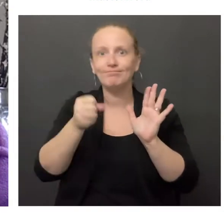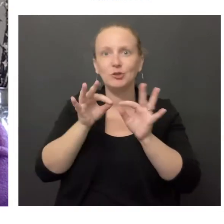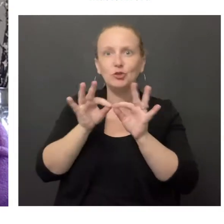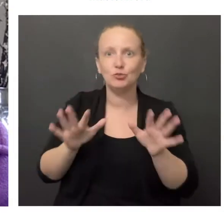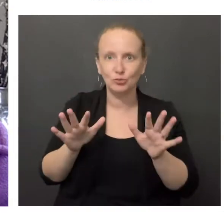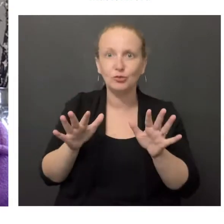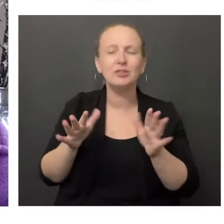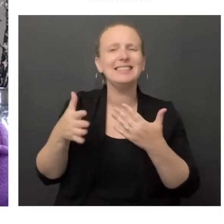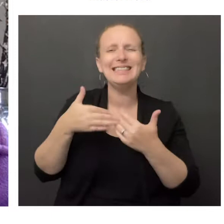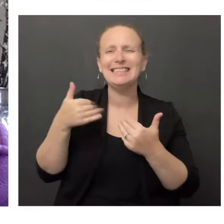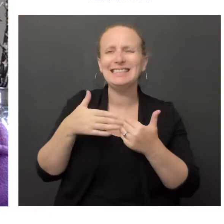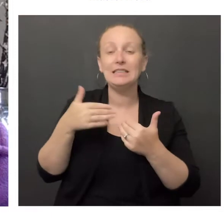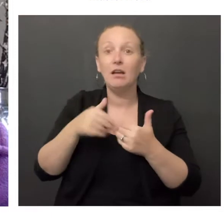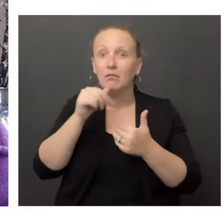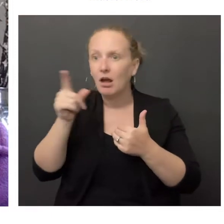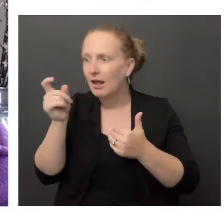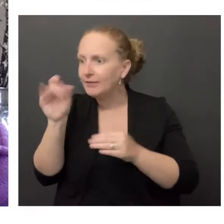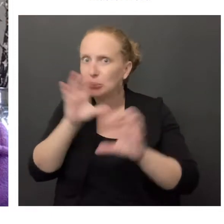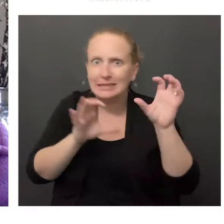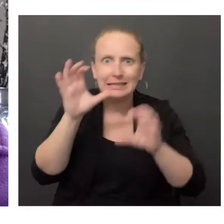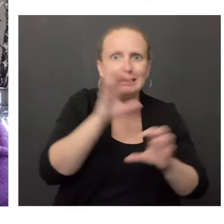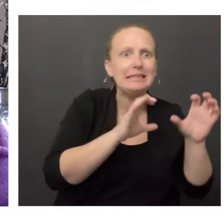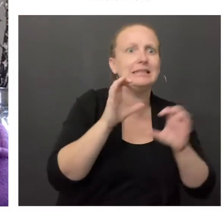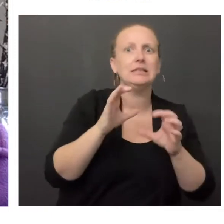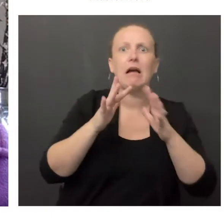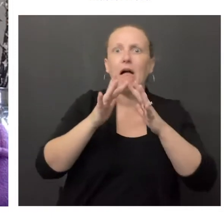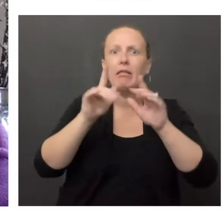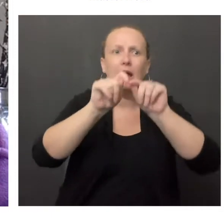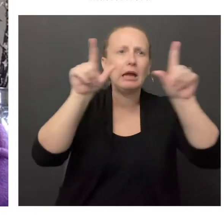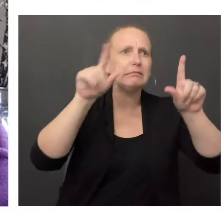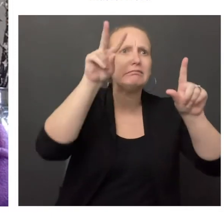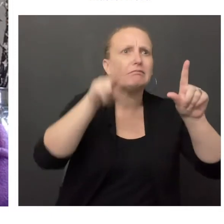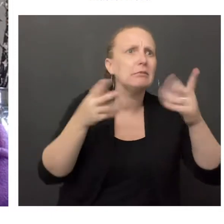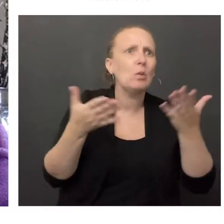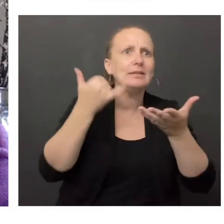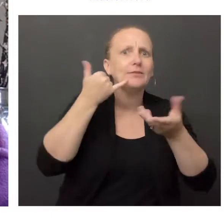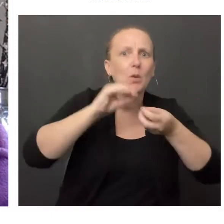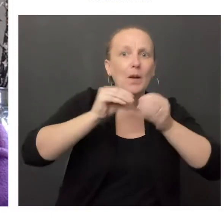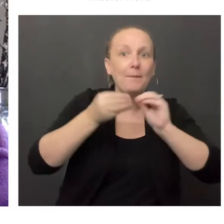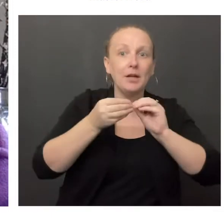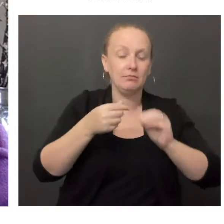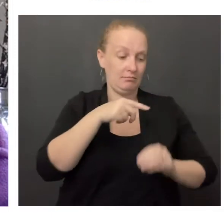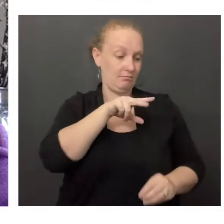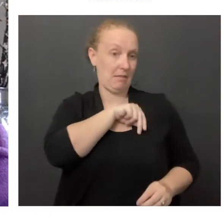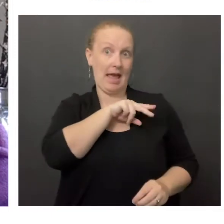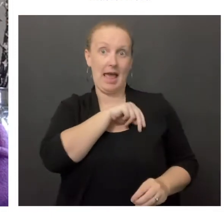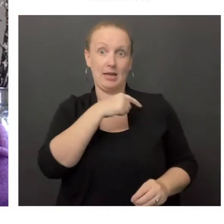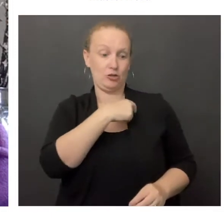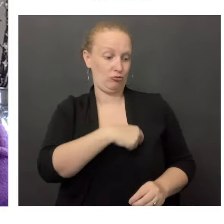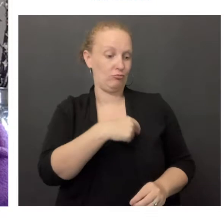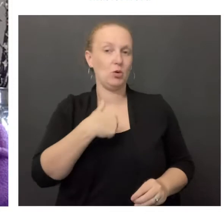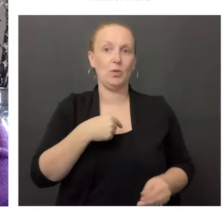it's there ready to go. Um, and so we leveraged kind of that thought process to